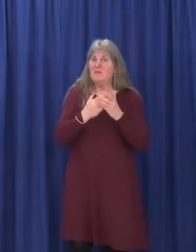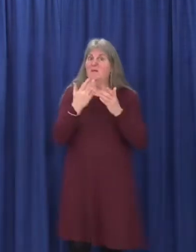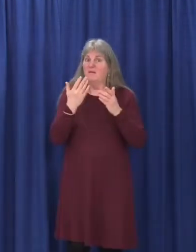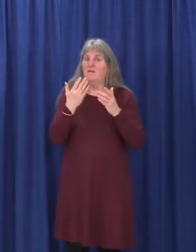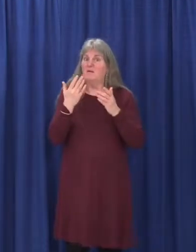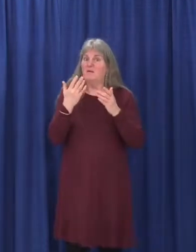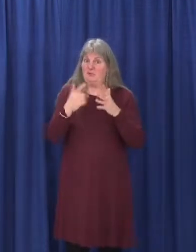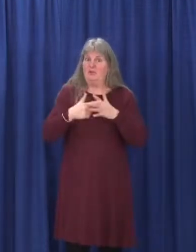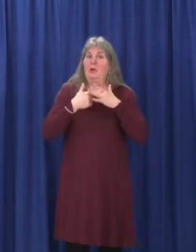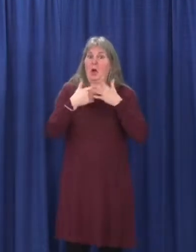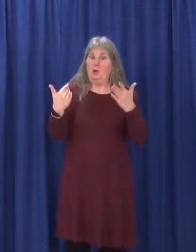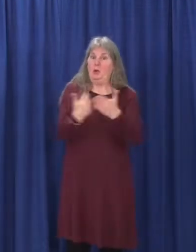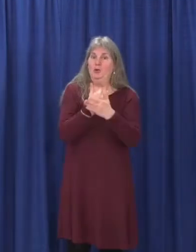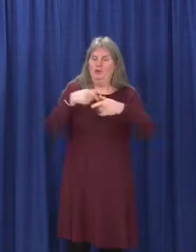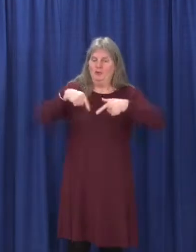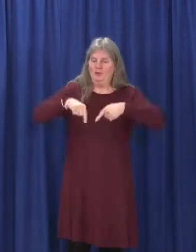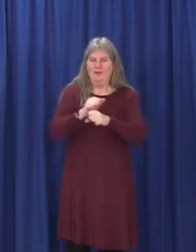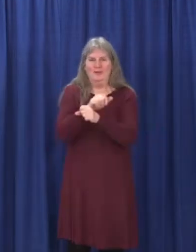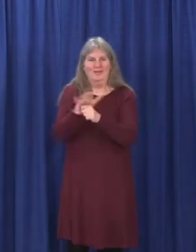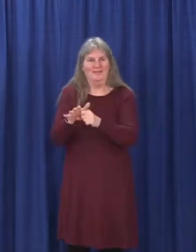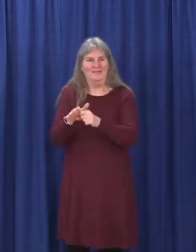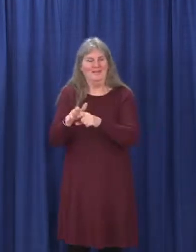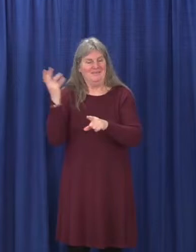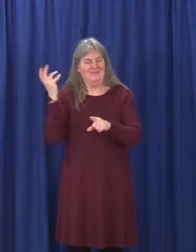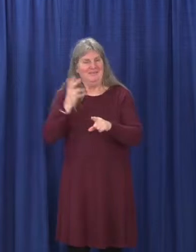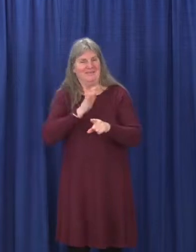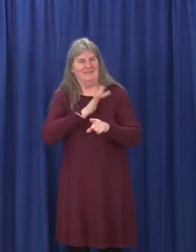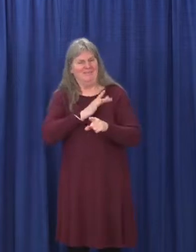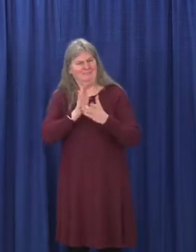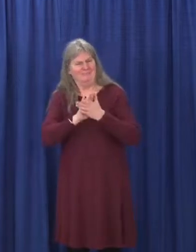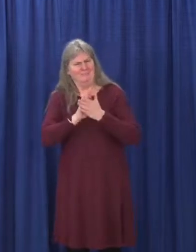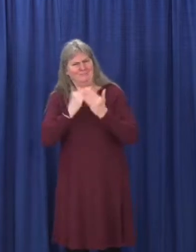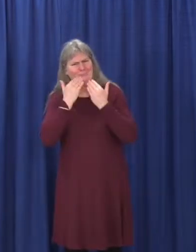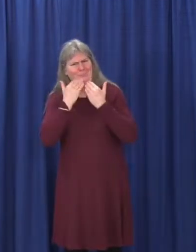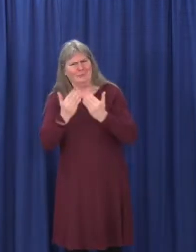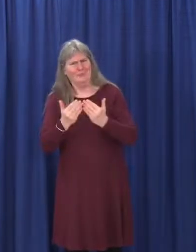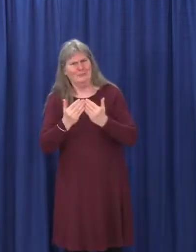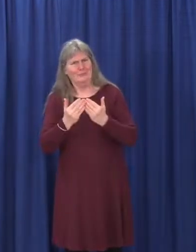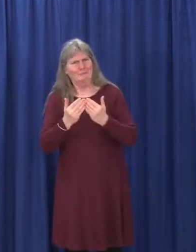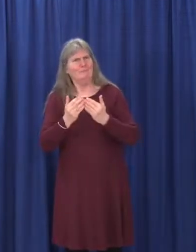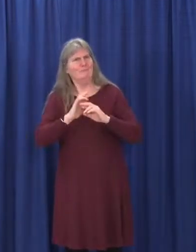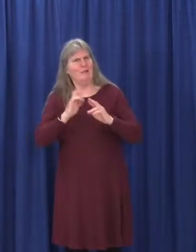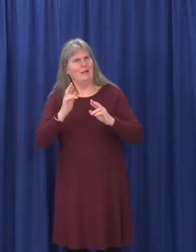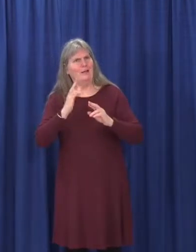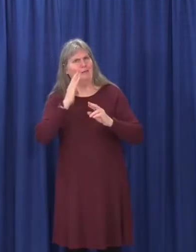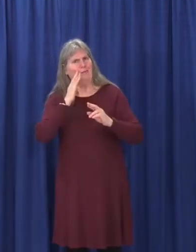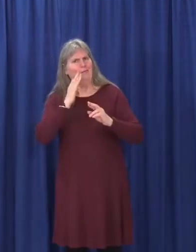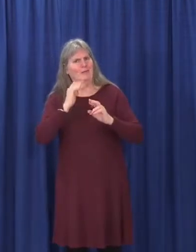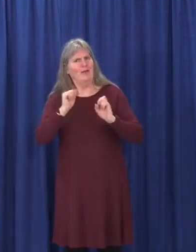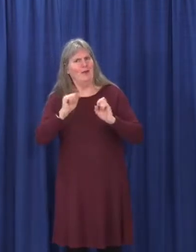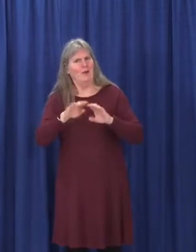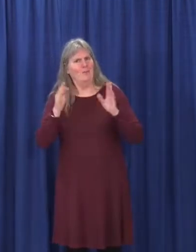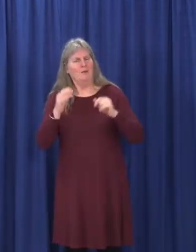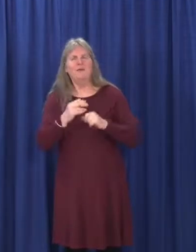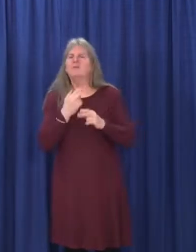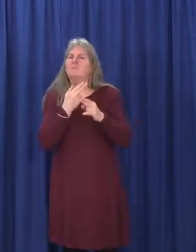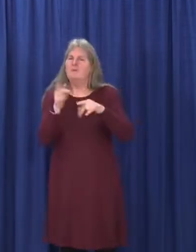Which, you know, I commend those folks for their courage and commitment to our community. But within that, because they've only been open for a short period of time,